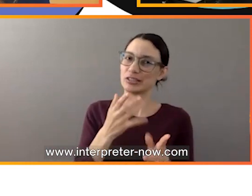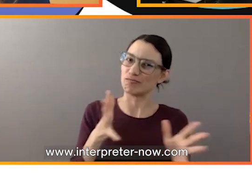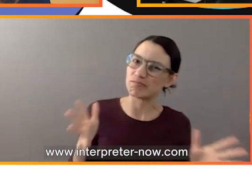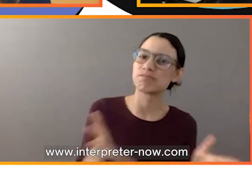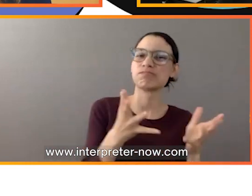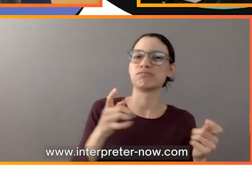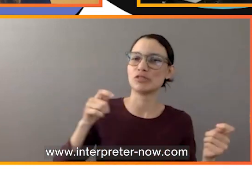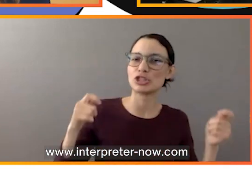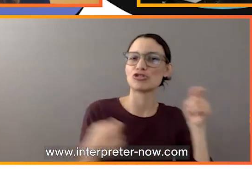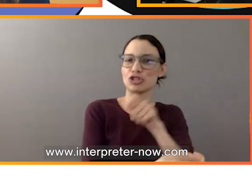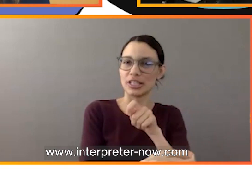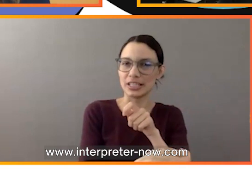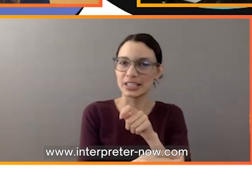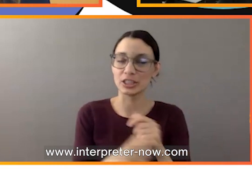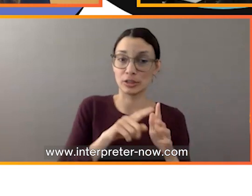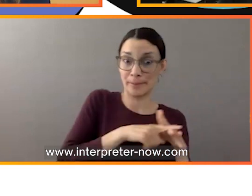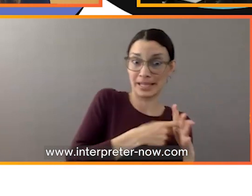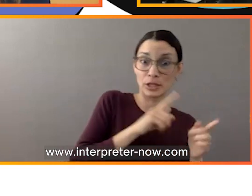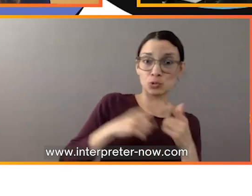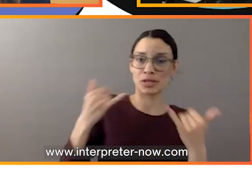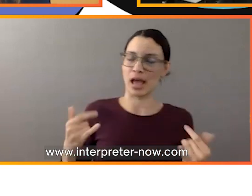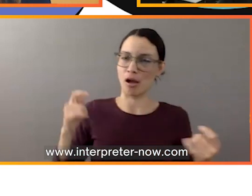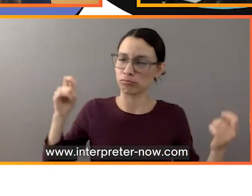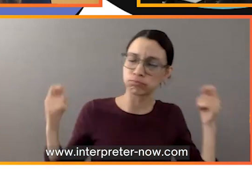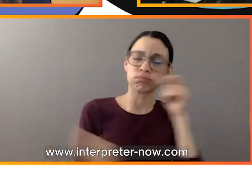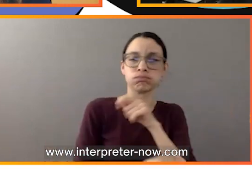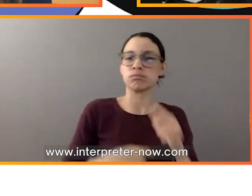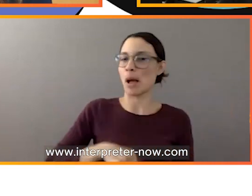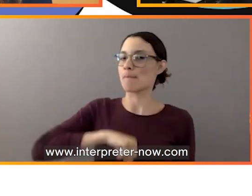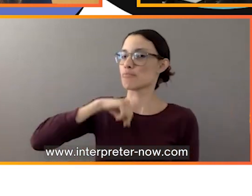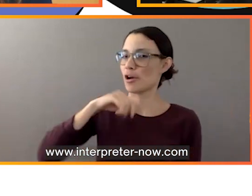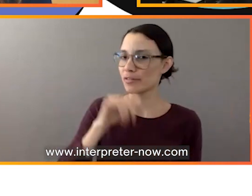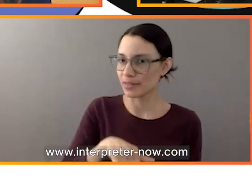across the tech industry. It was fundamentally different when we started.